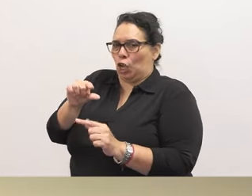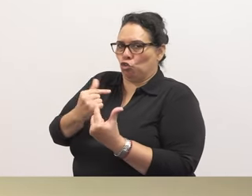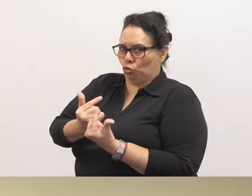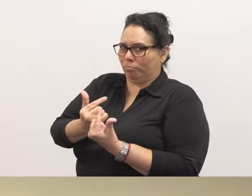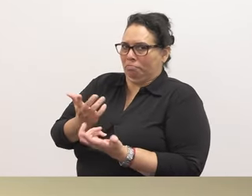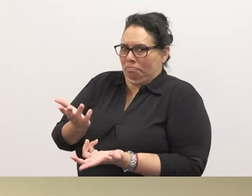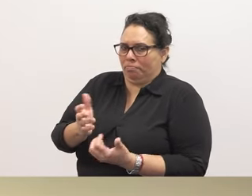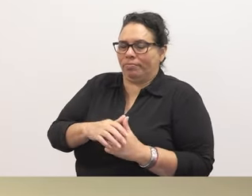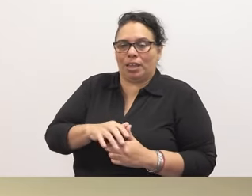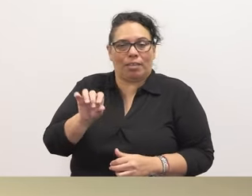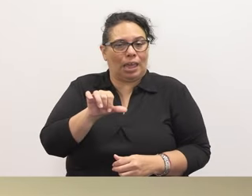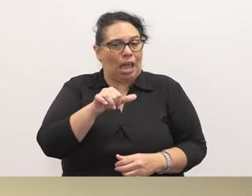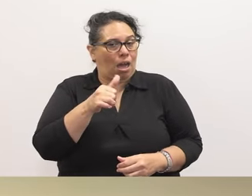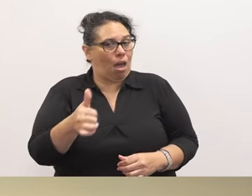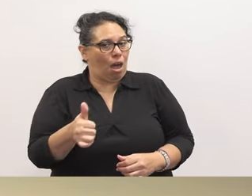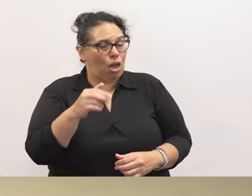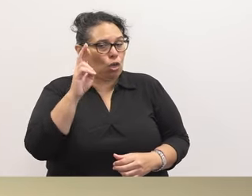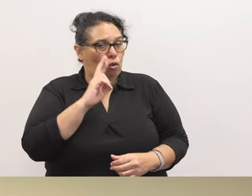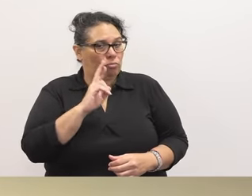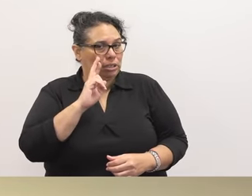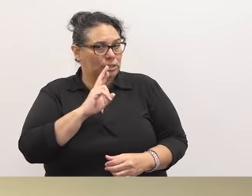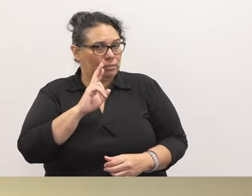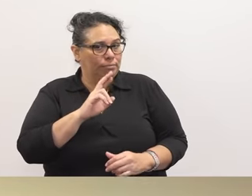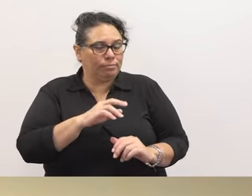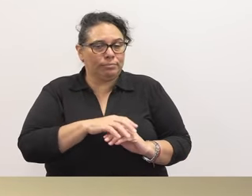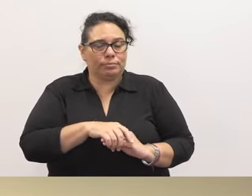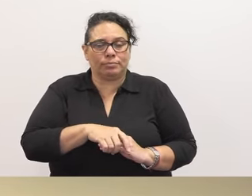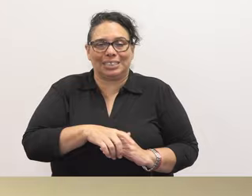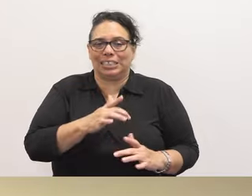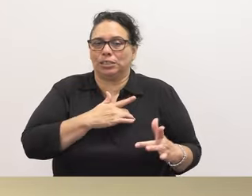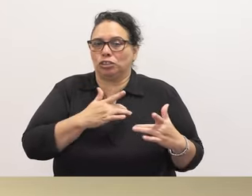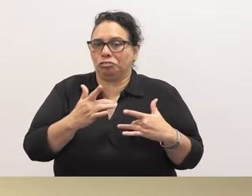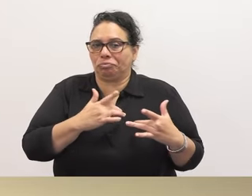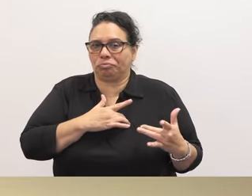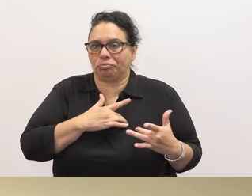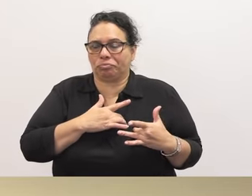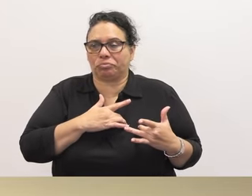because there are concerns around equity